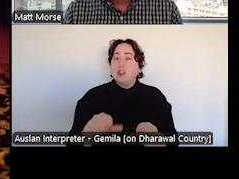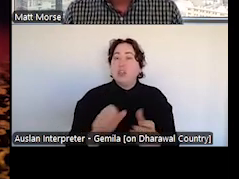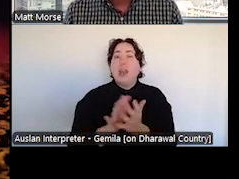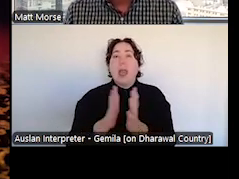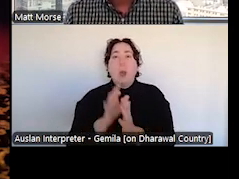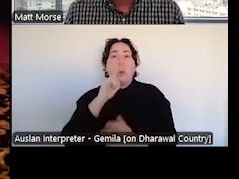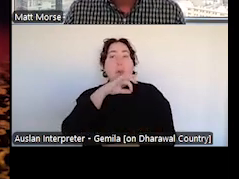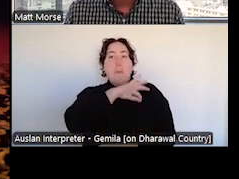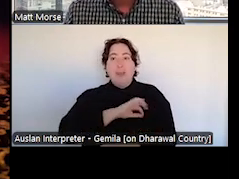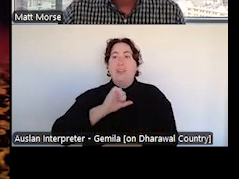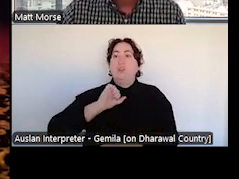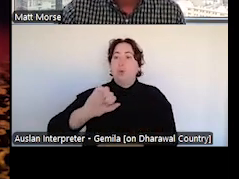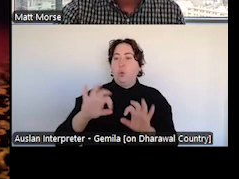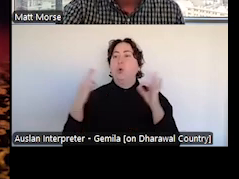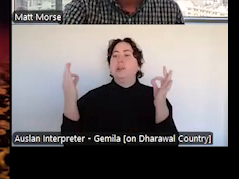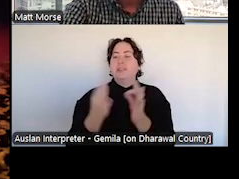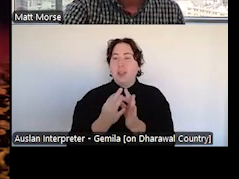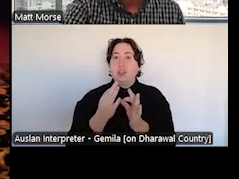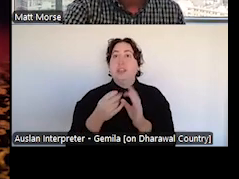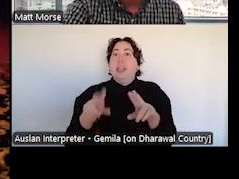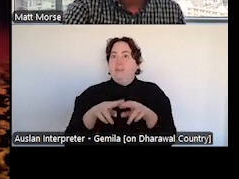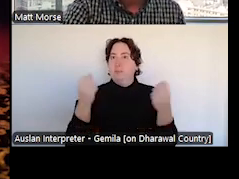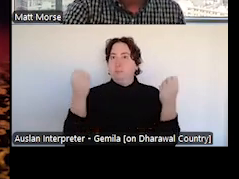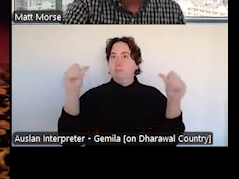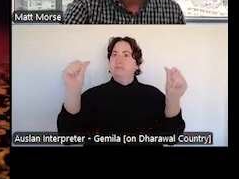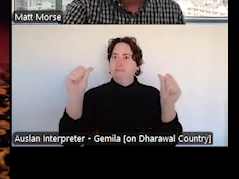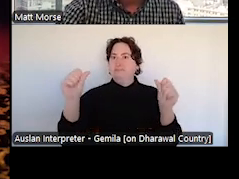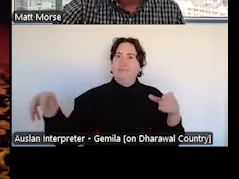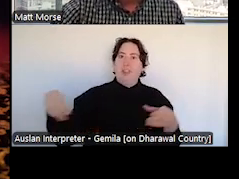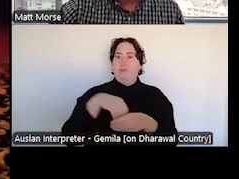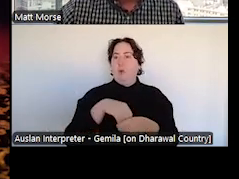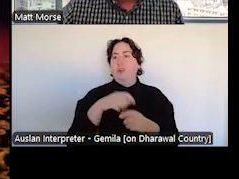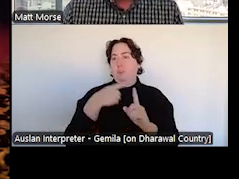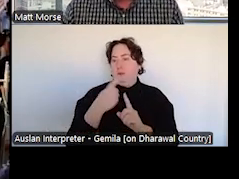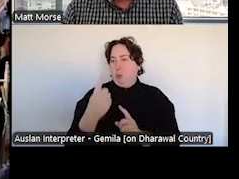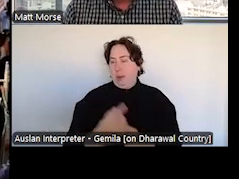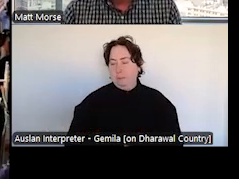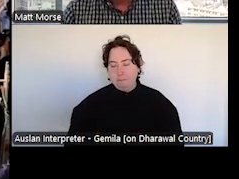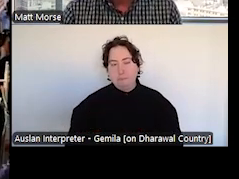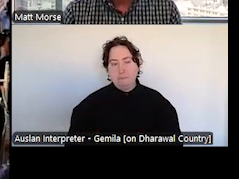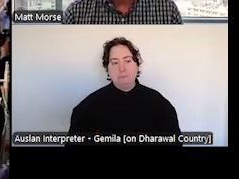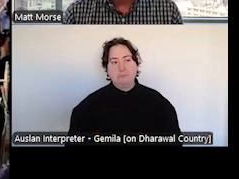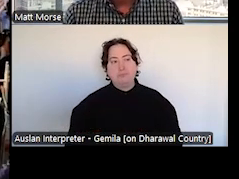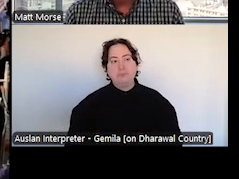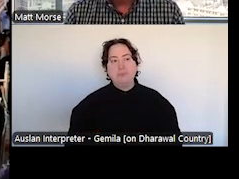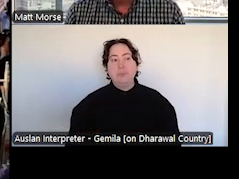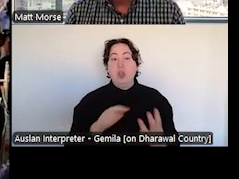participating in the program. We have three assessment criteria